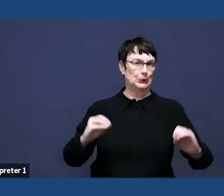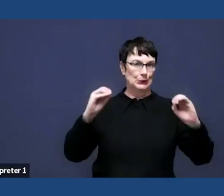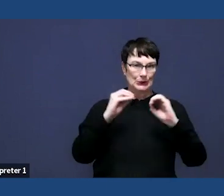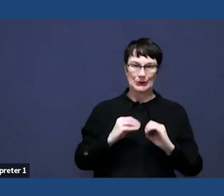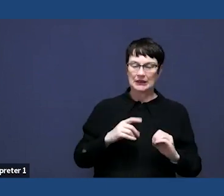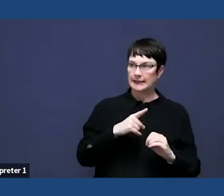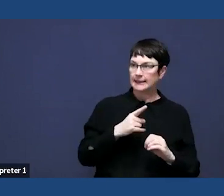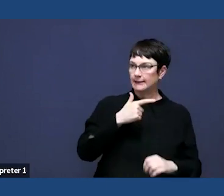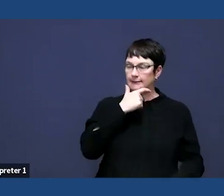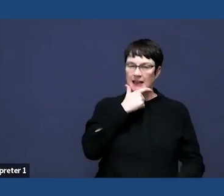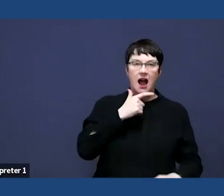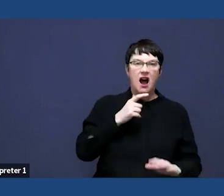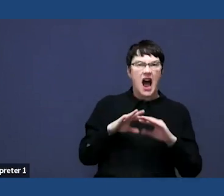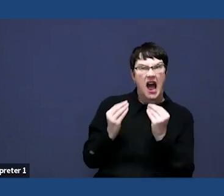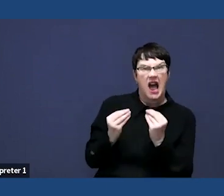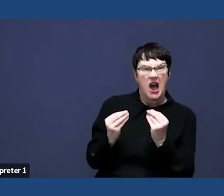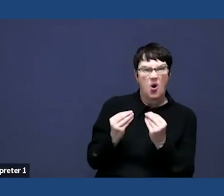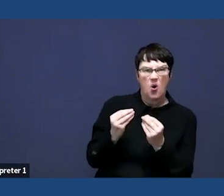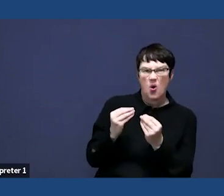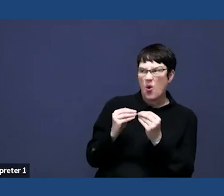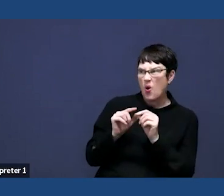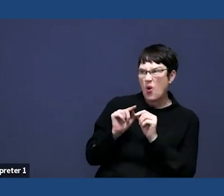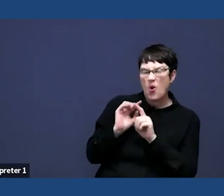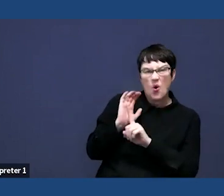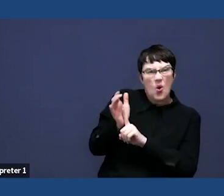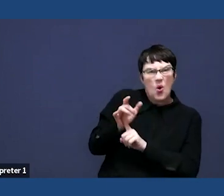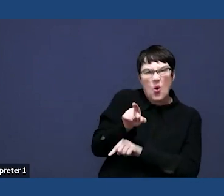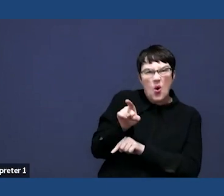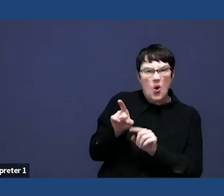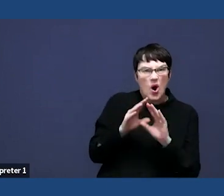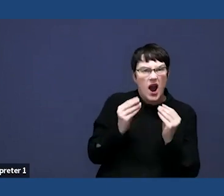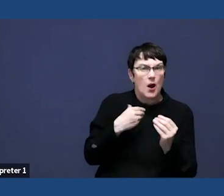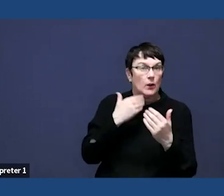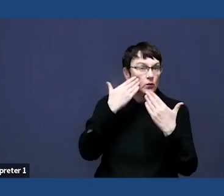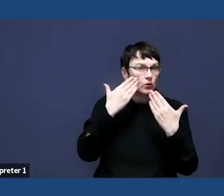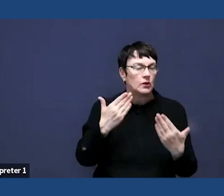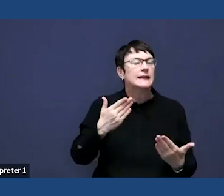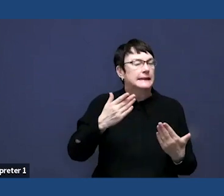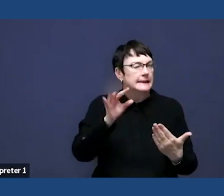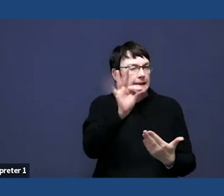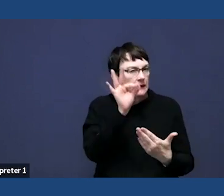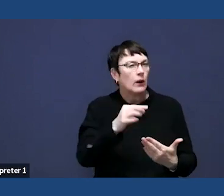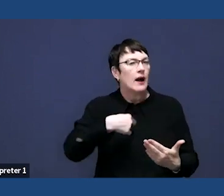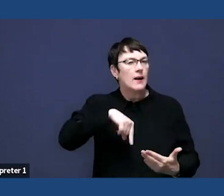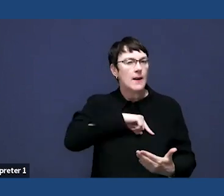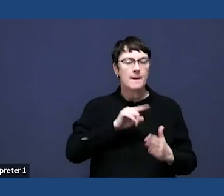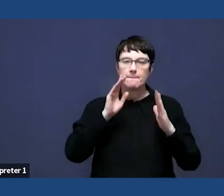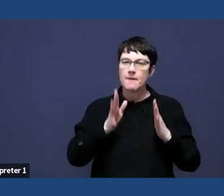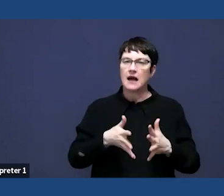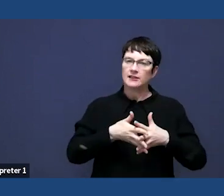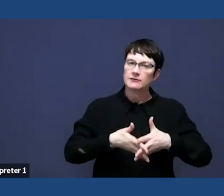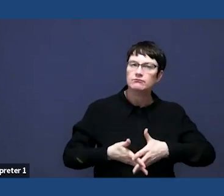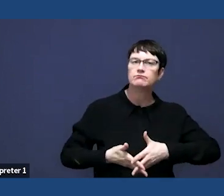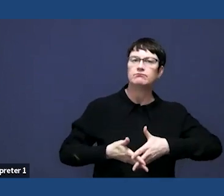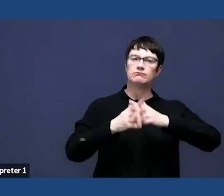We need to create this new ecosystem that has not been put in paper.